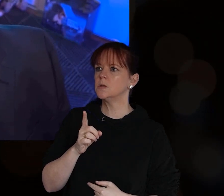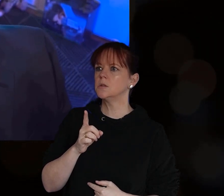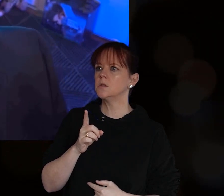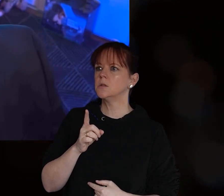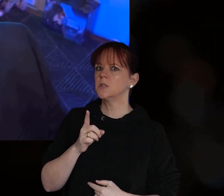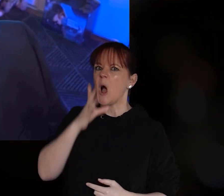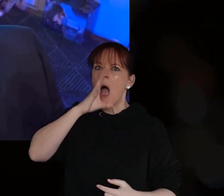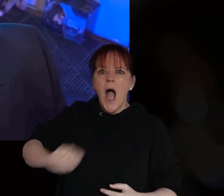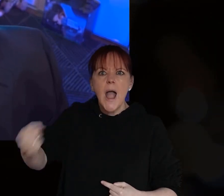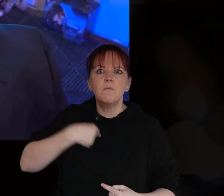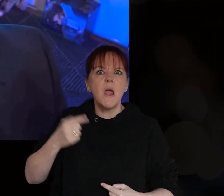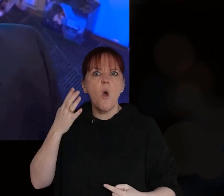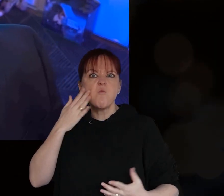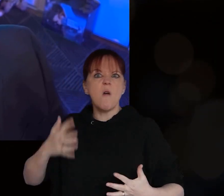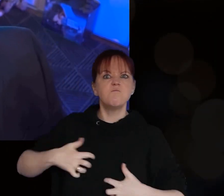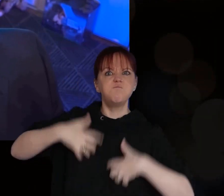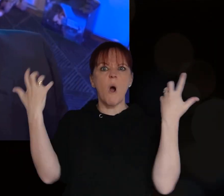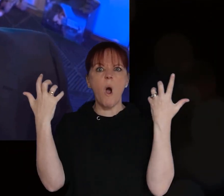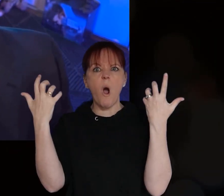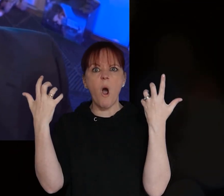You don't like me when I'm angry, so don't make me angry!